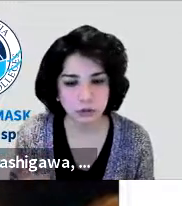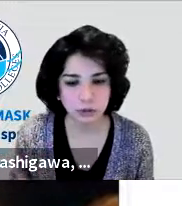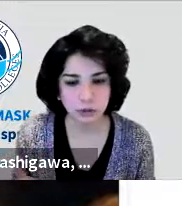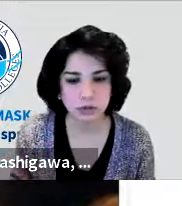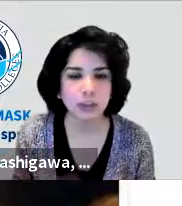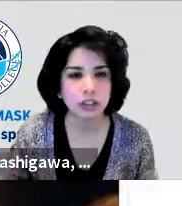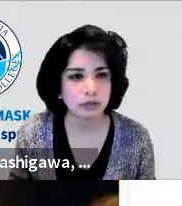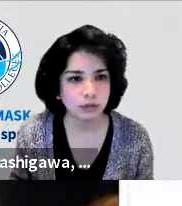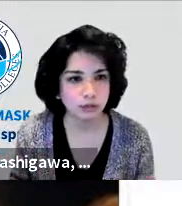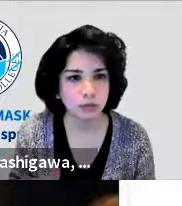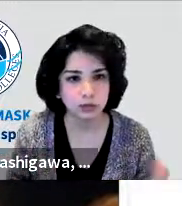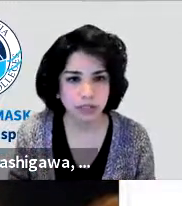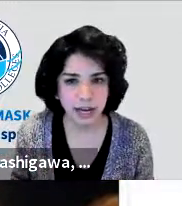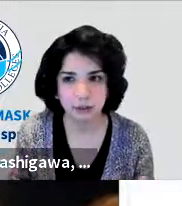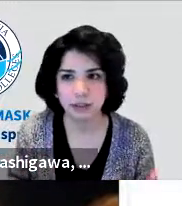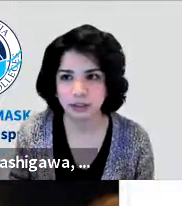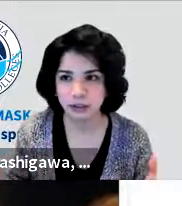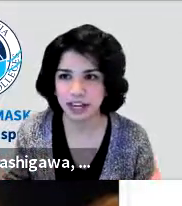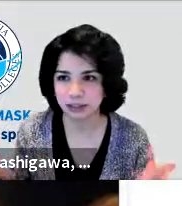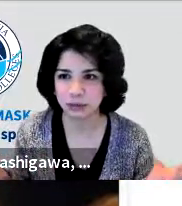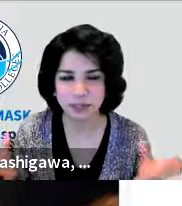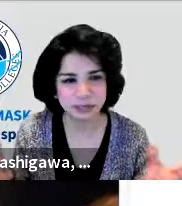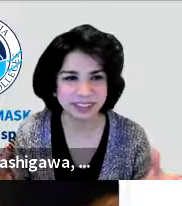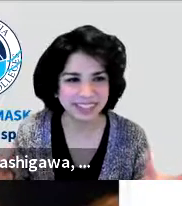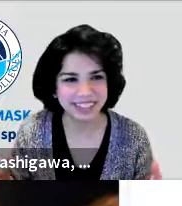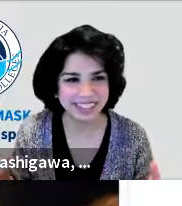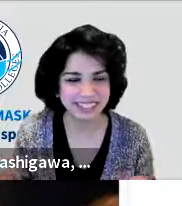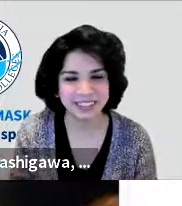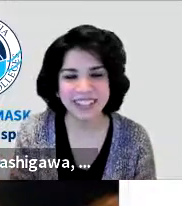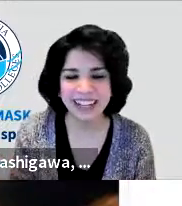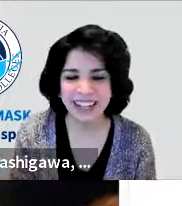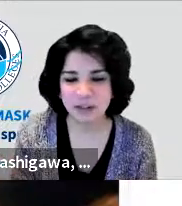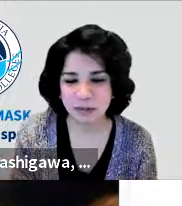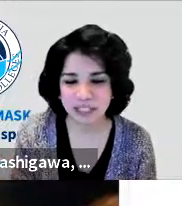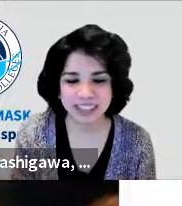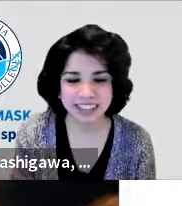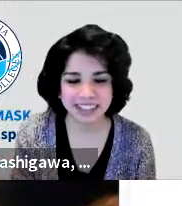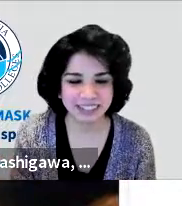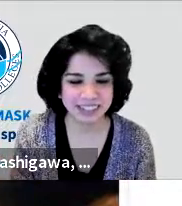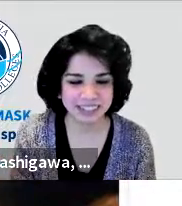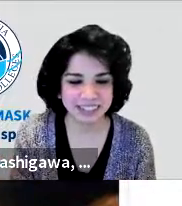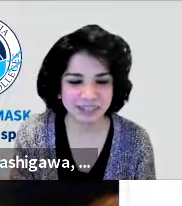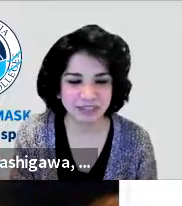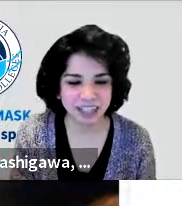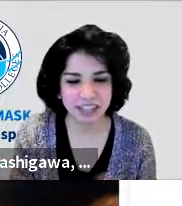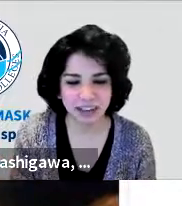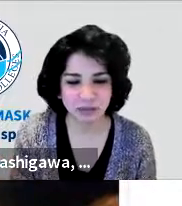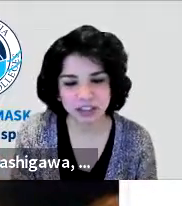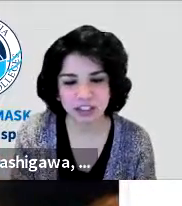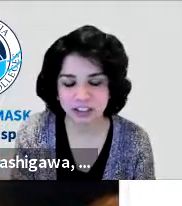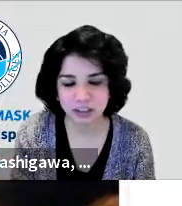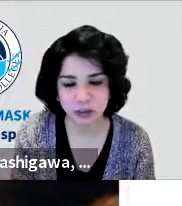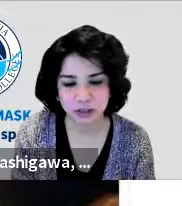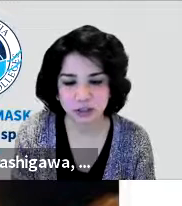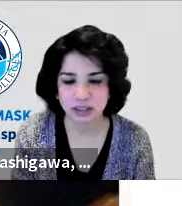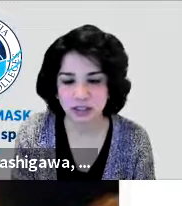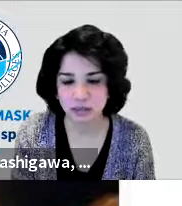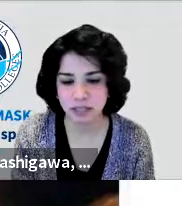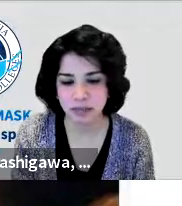workgroup, and we can once we have our actual people in the group, we can we can nail down what the charge is going to be. But some some